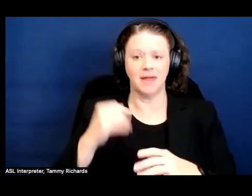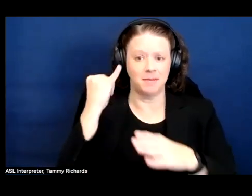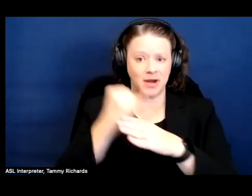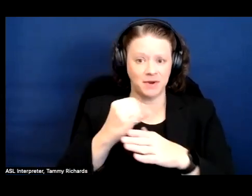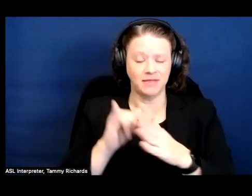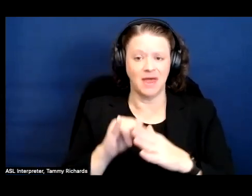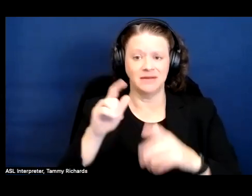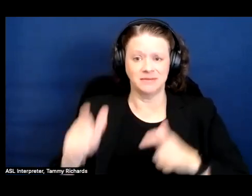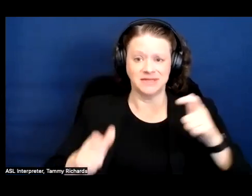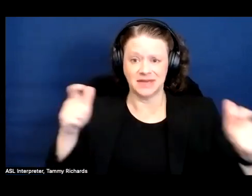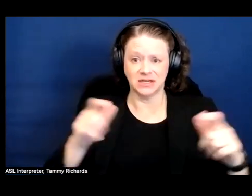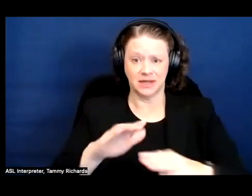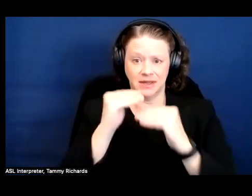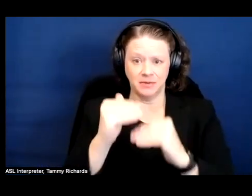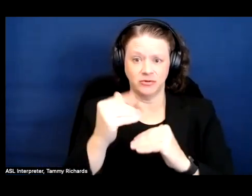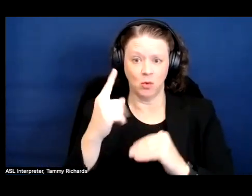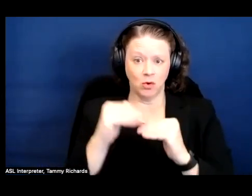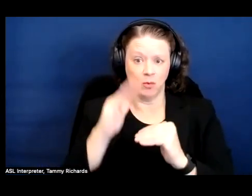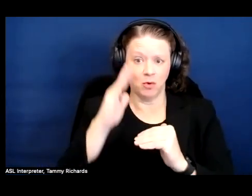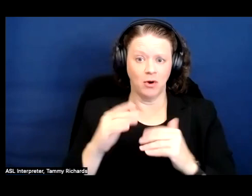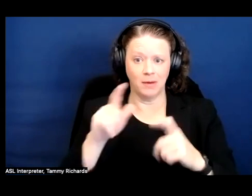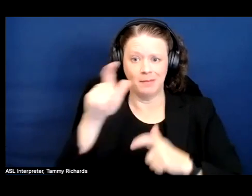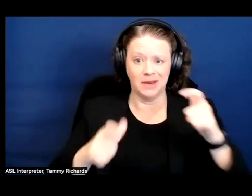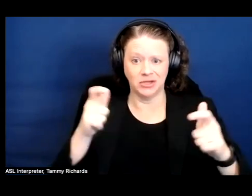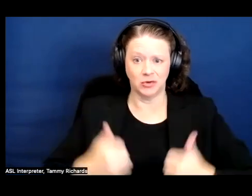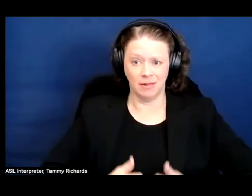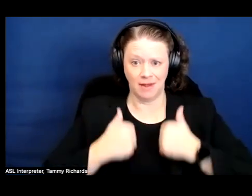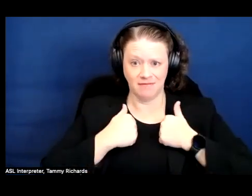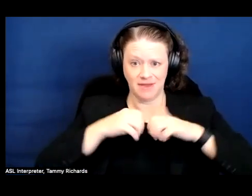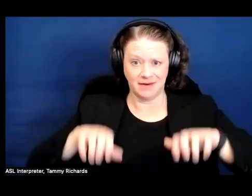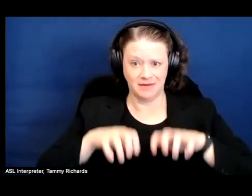it is a service animal. And that's important to note just because service animals